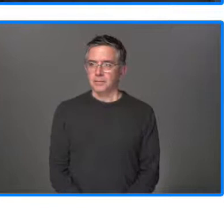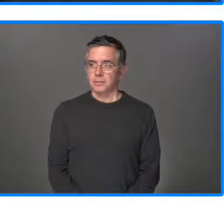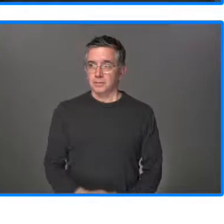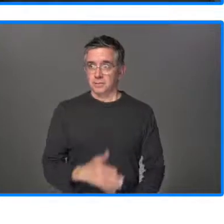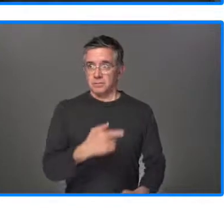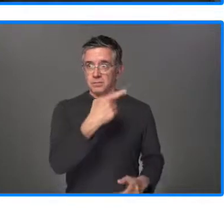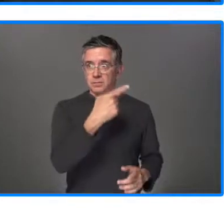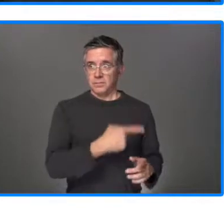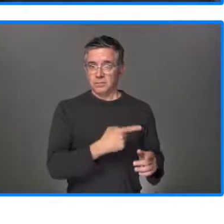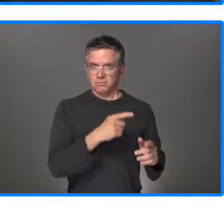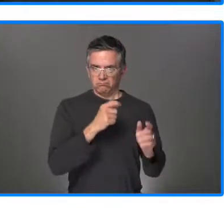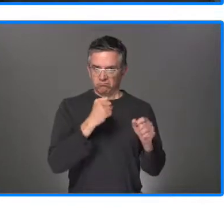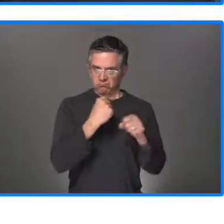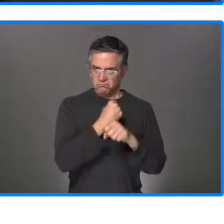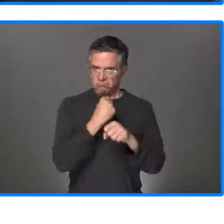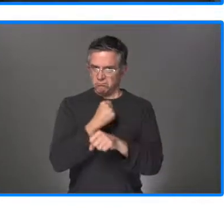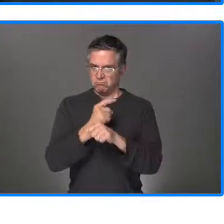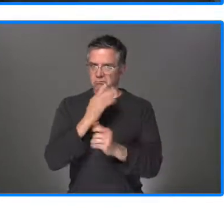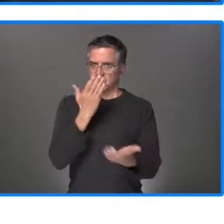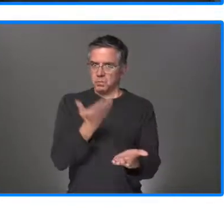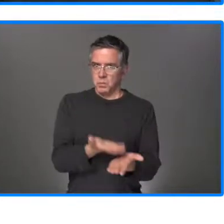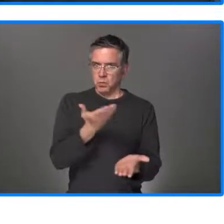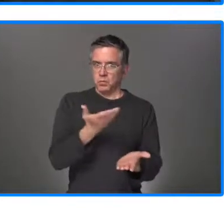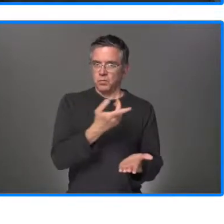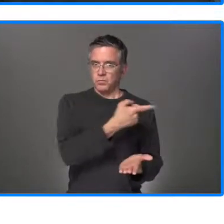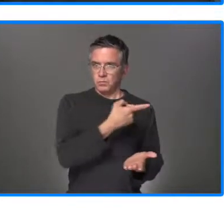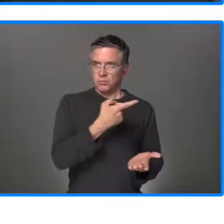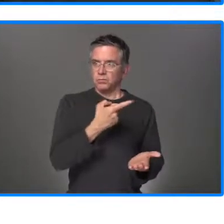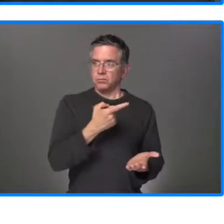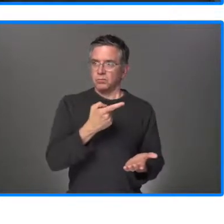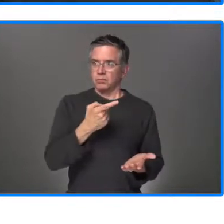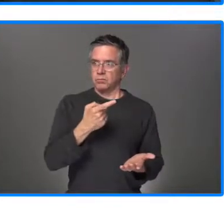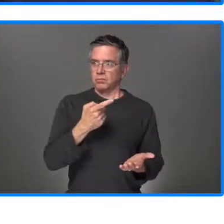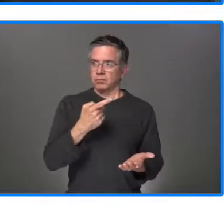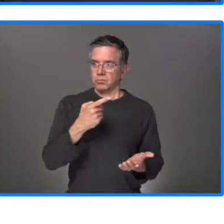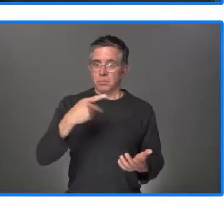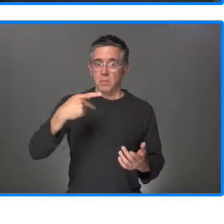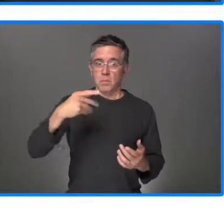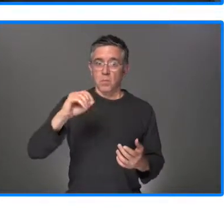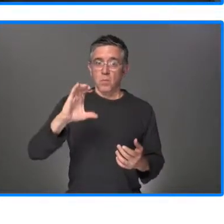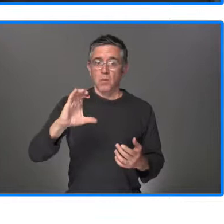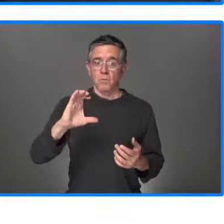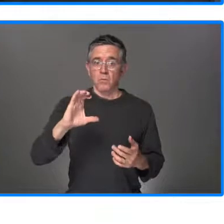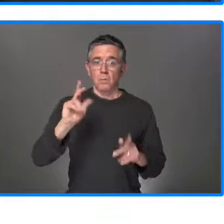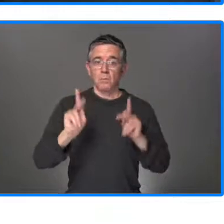in Whatcom County, in general, aren't getting vaccinated at the same rate as people who are white.